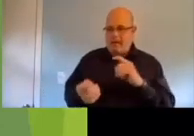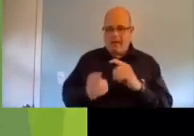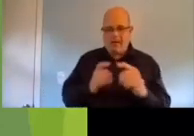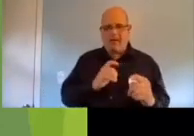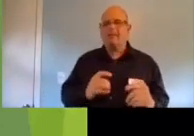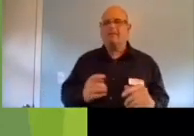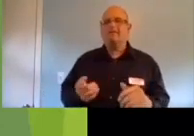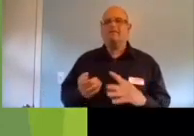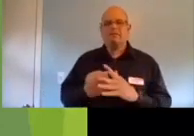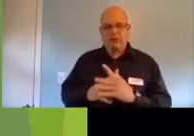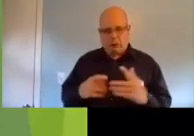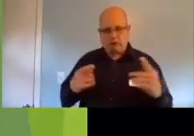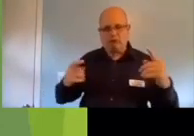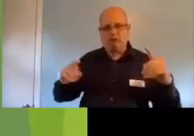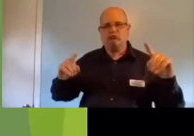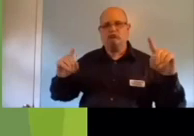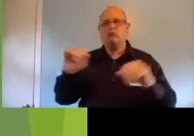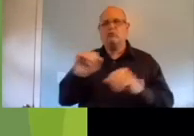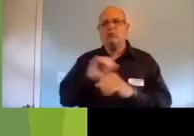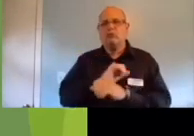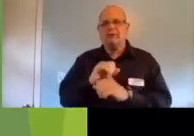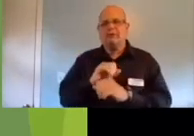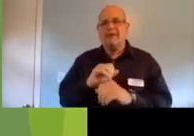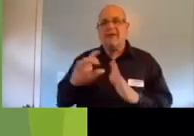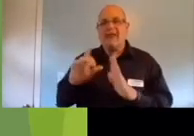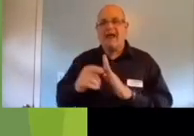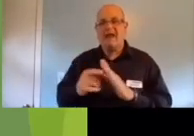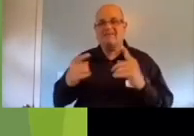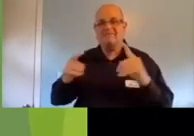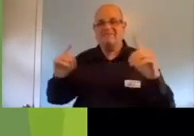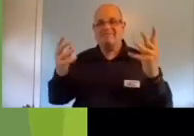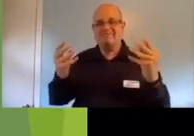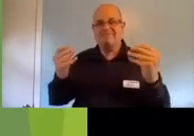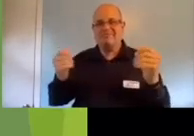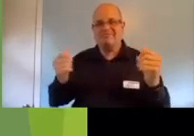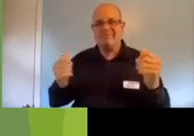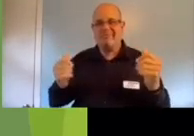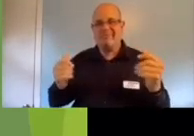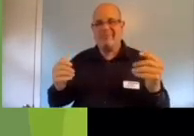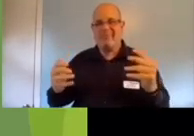effective lose their effectiveness. Maybe the disabled individual's disabilities